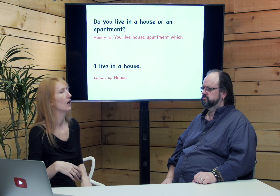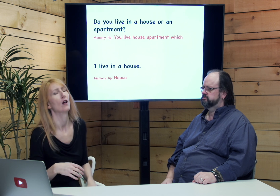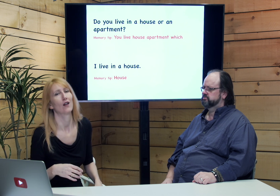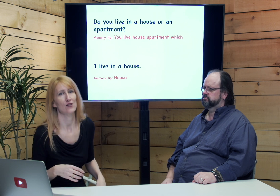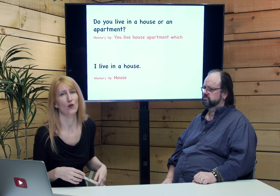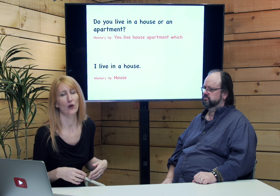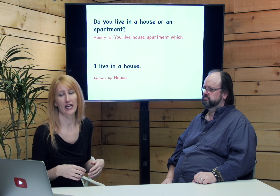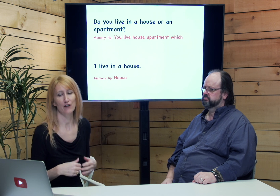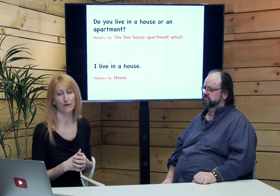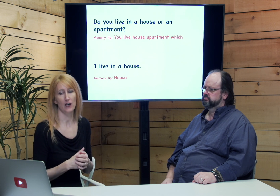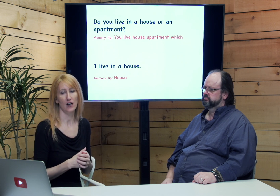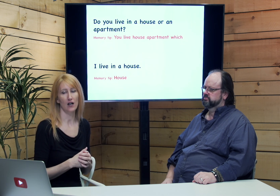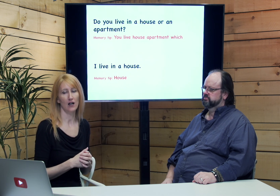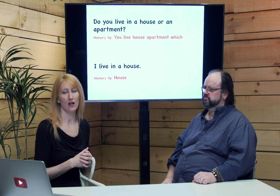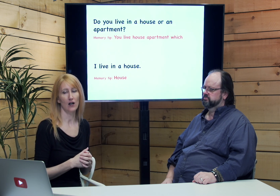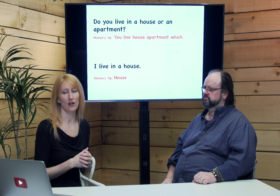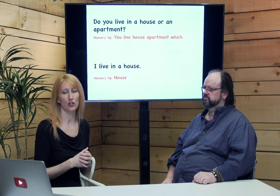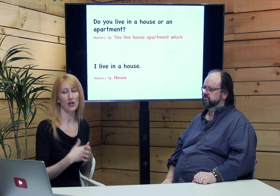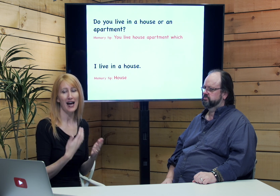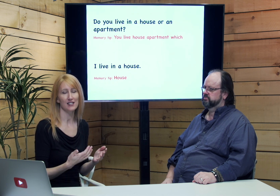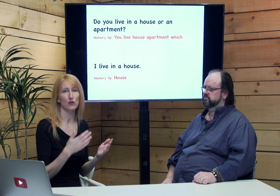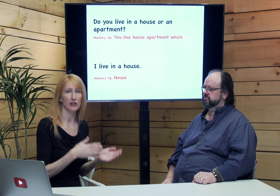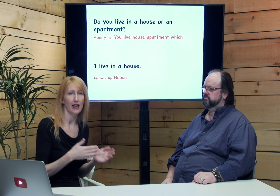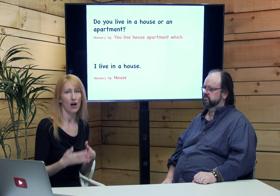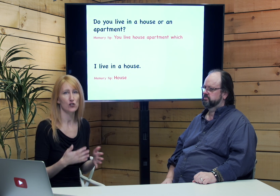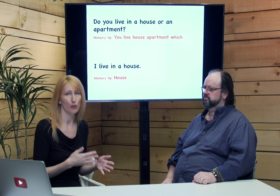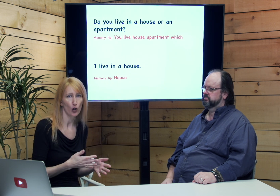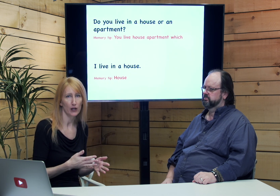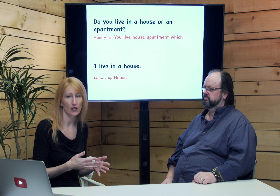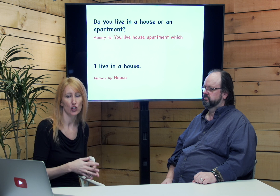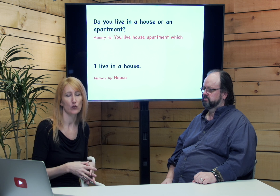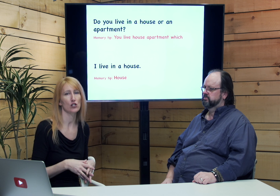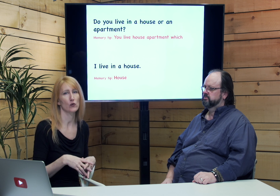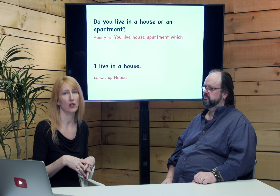So, if you're asked if you live in a house an apartment you would just reply